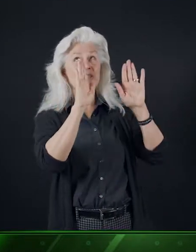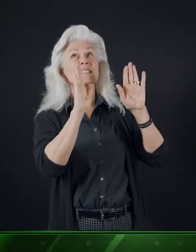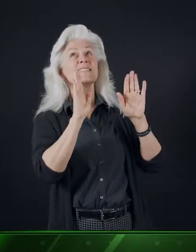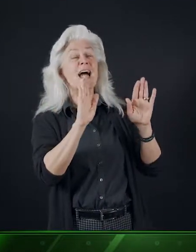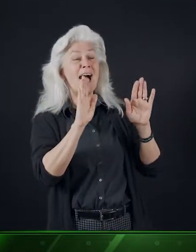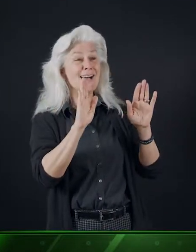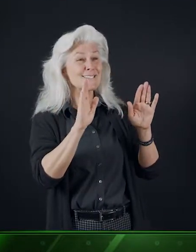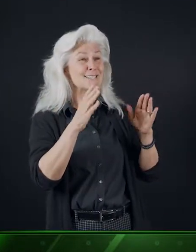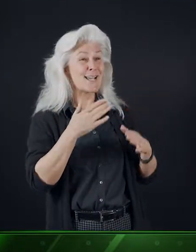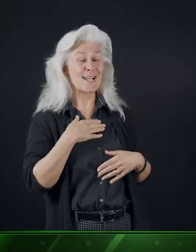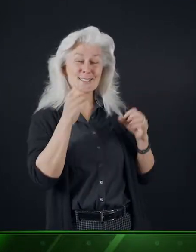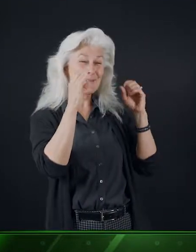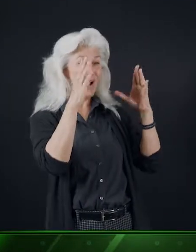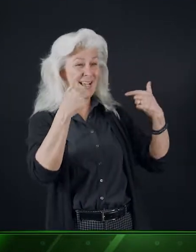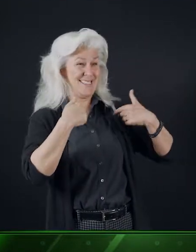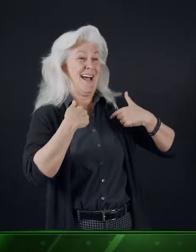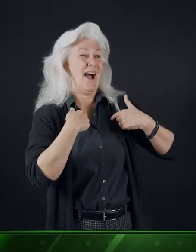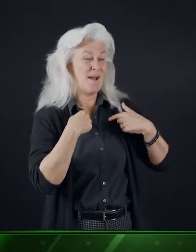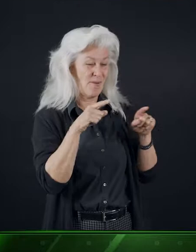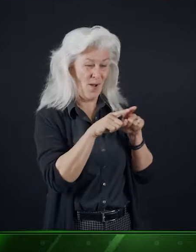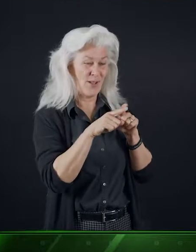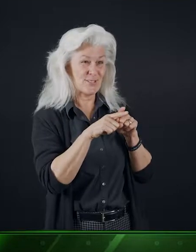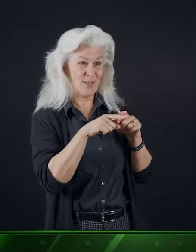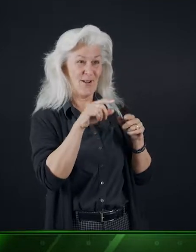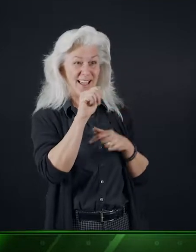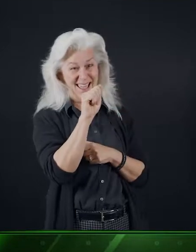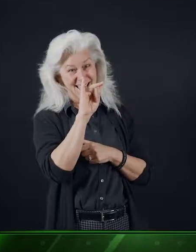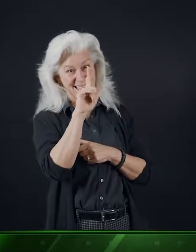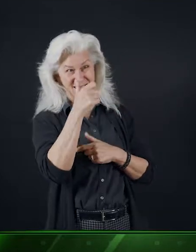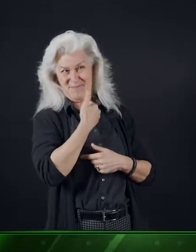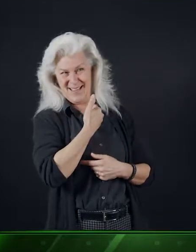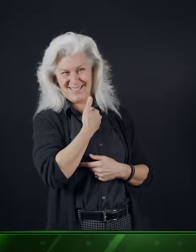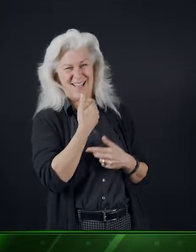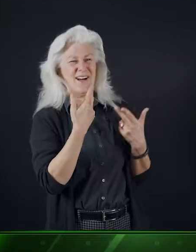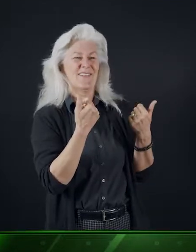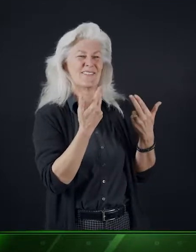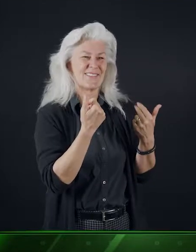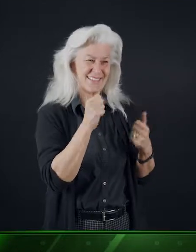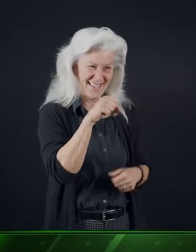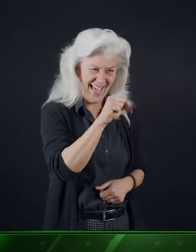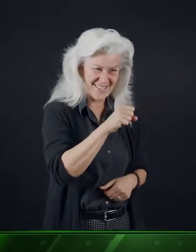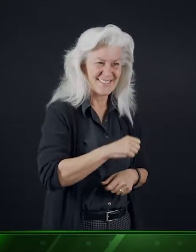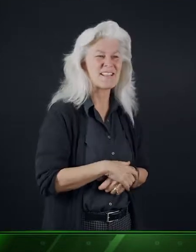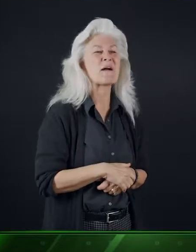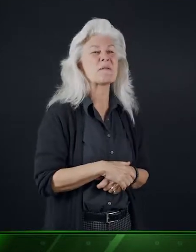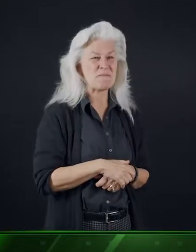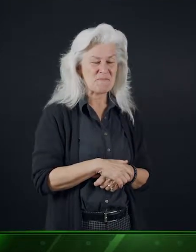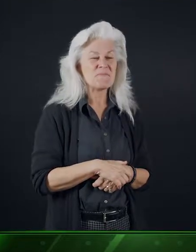Yeah. -Great. So then, spill it. What's this cool new functionality?